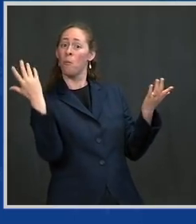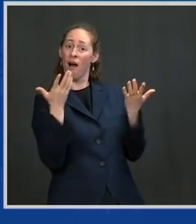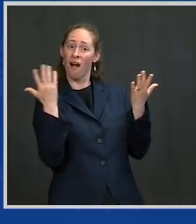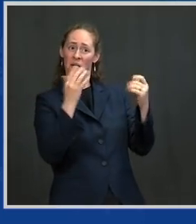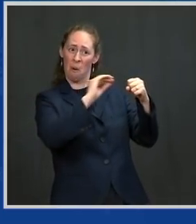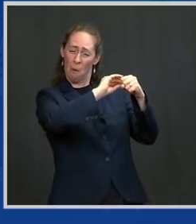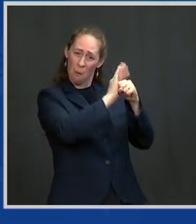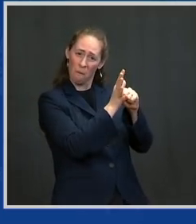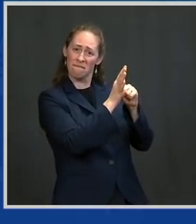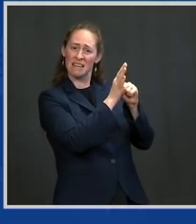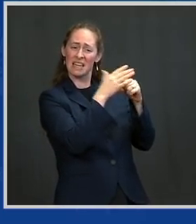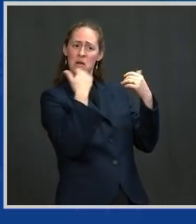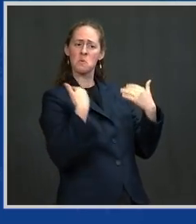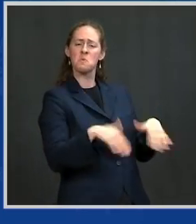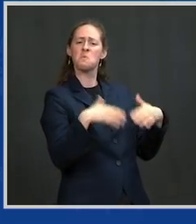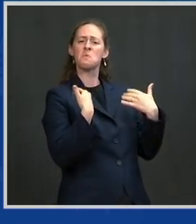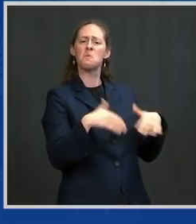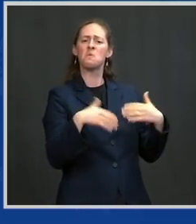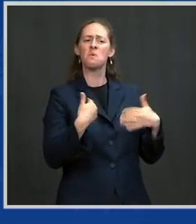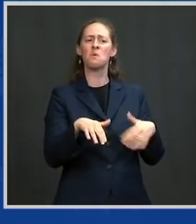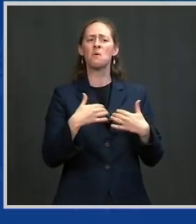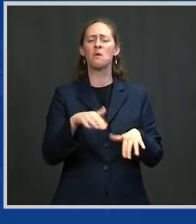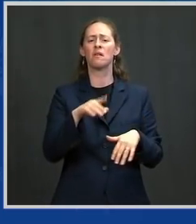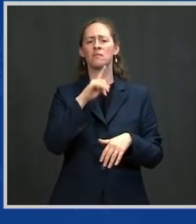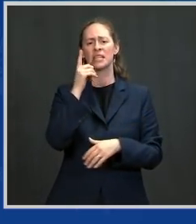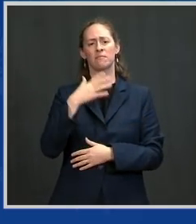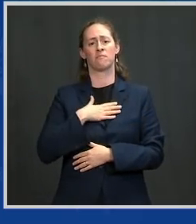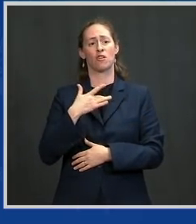My heart goes out to all those who have lost a loved one.